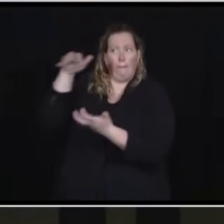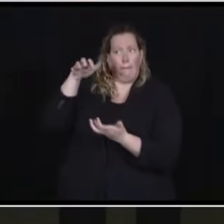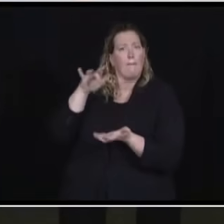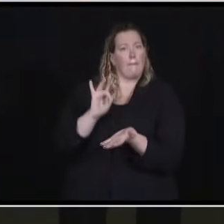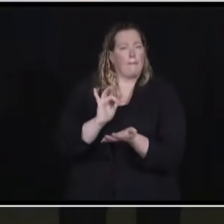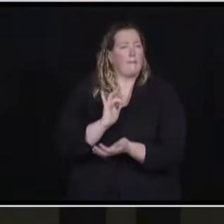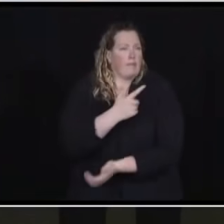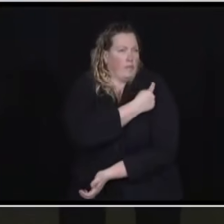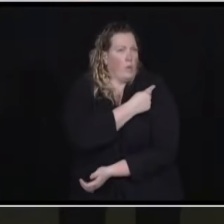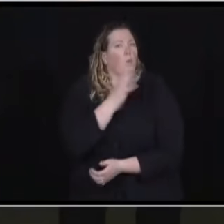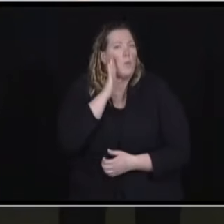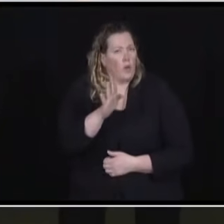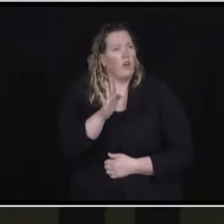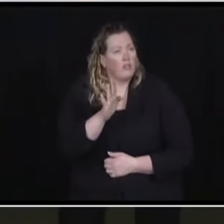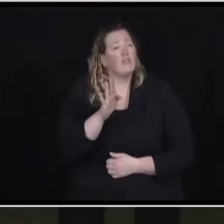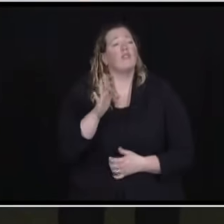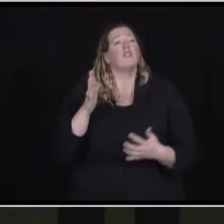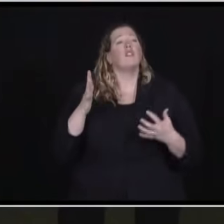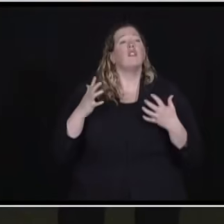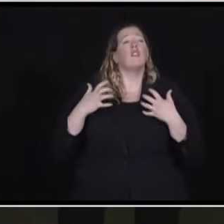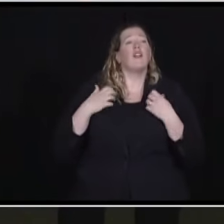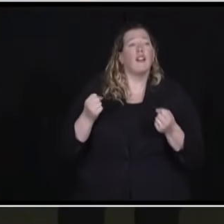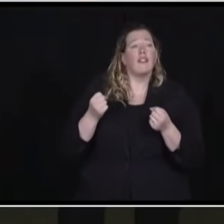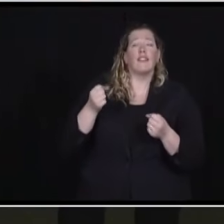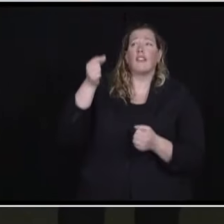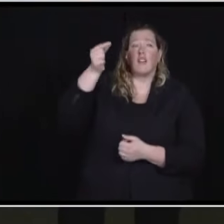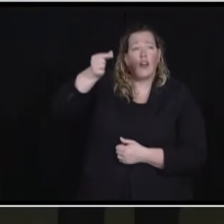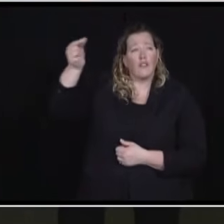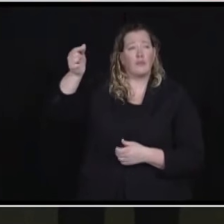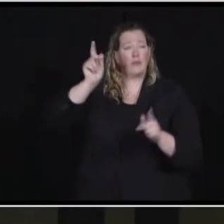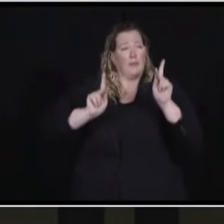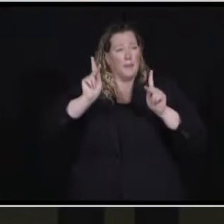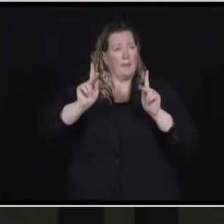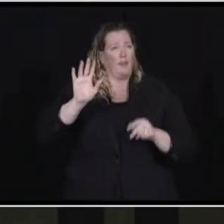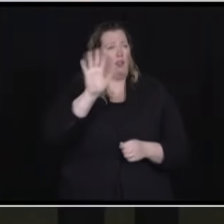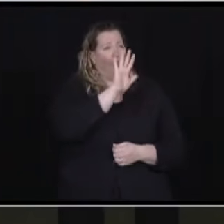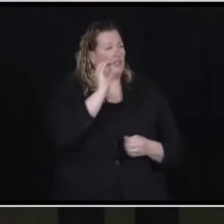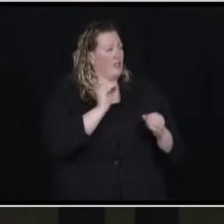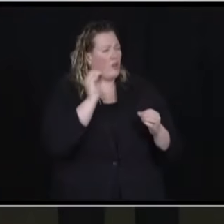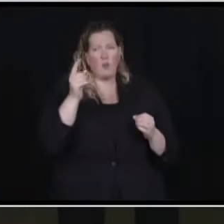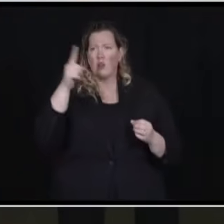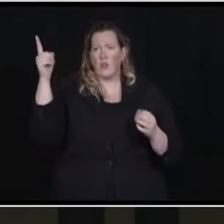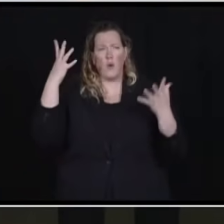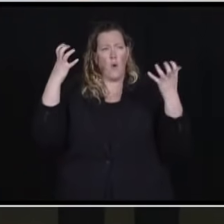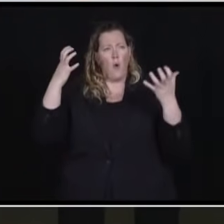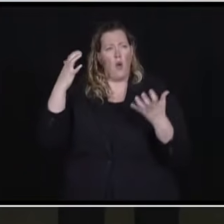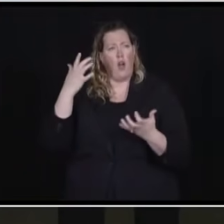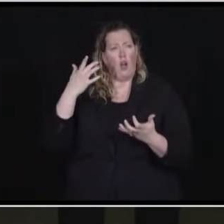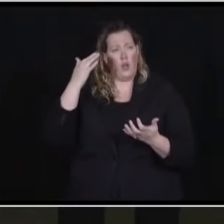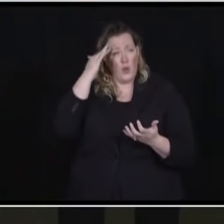the incredible work of the people over the last weeks and months here that we got a chance to